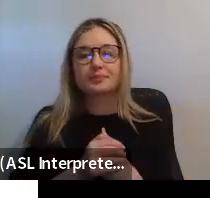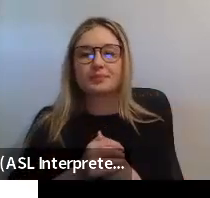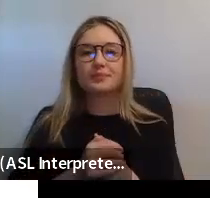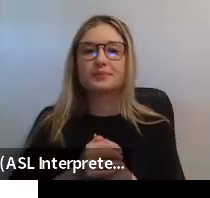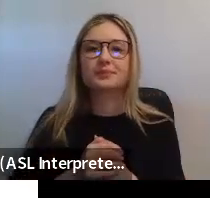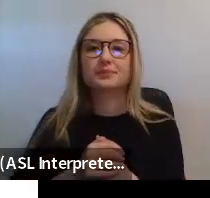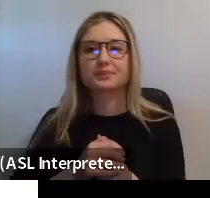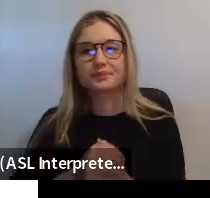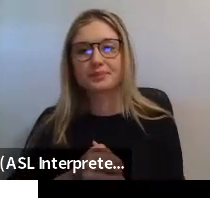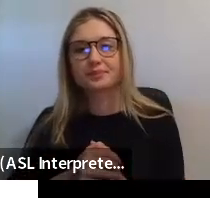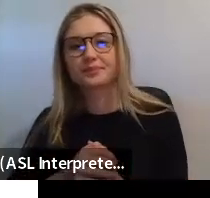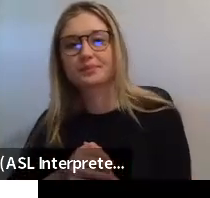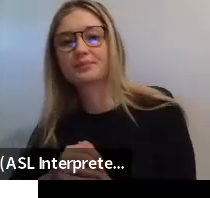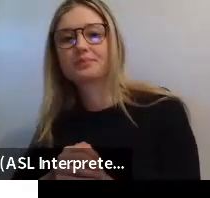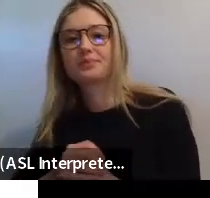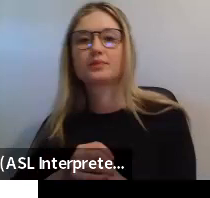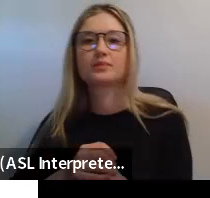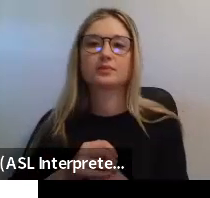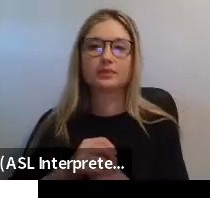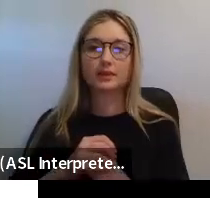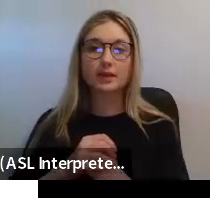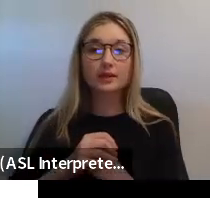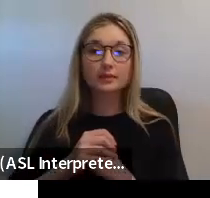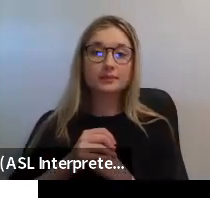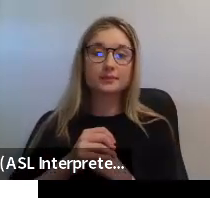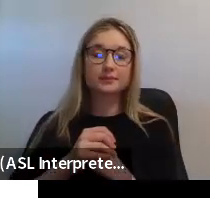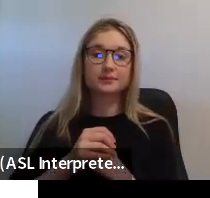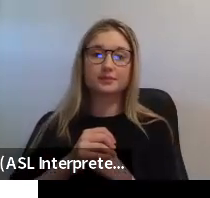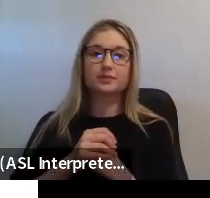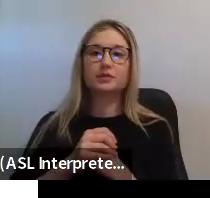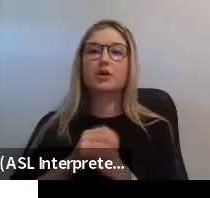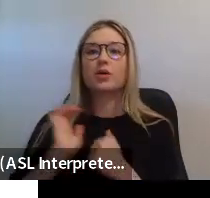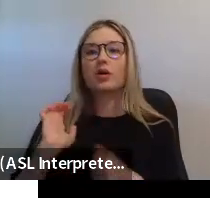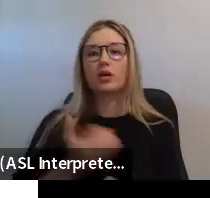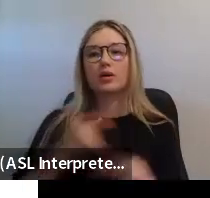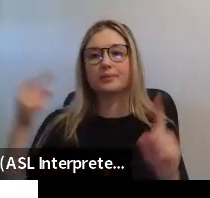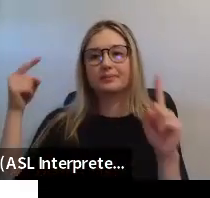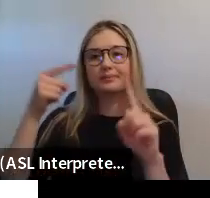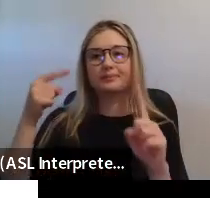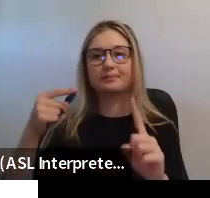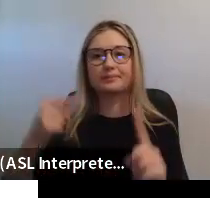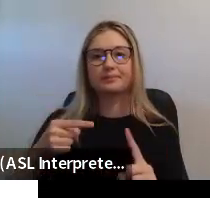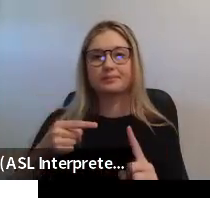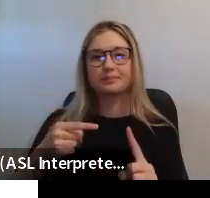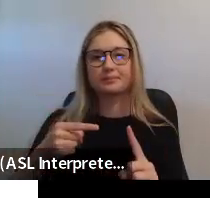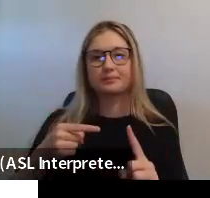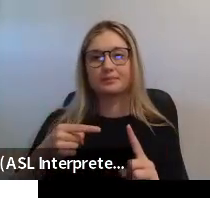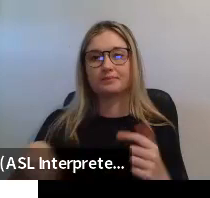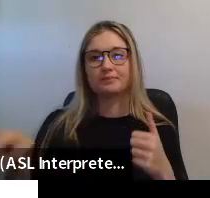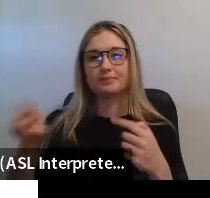going to speak a little bit more about that momentarily.